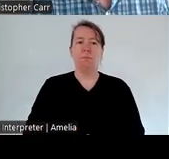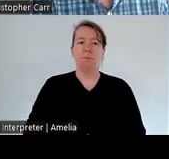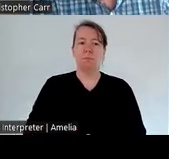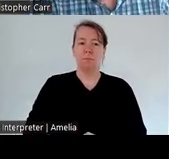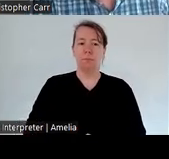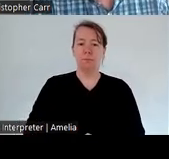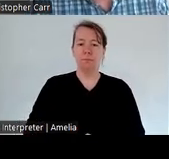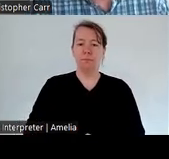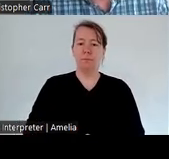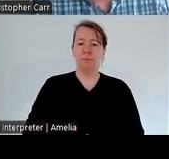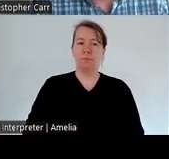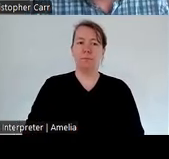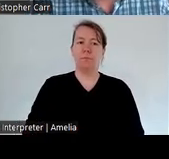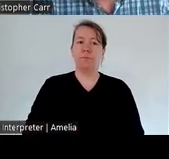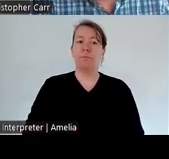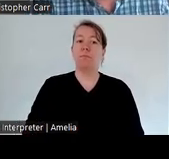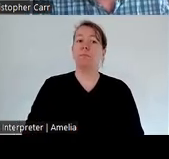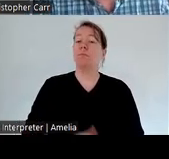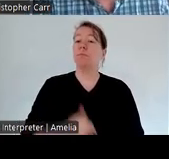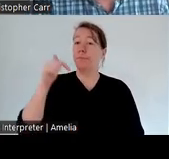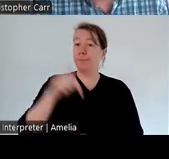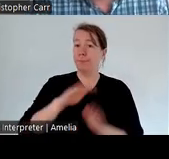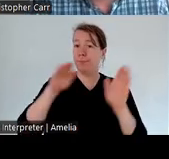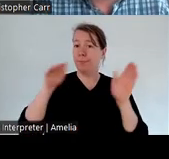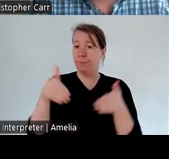The current Crosswalk is focused on metadata found in the EPUB package,